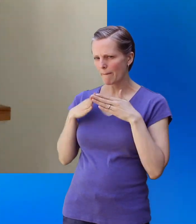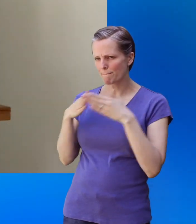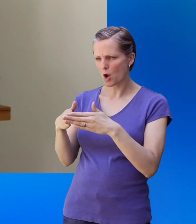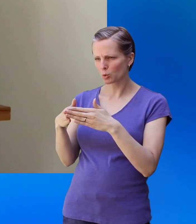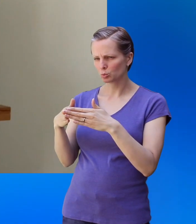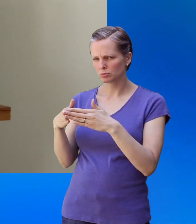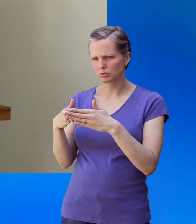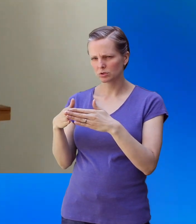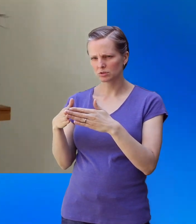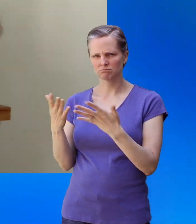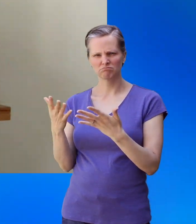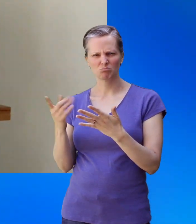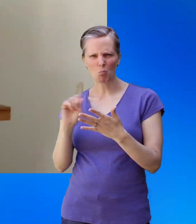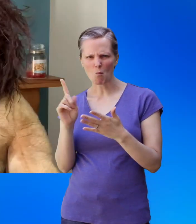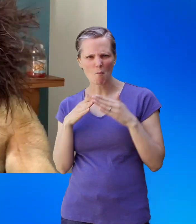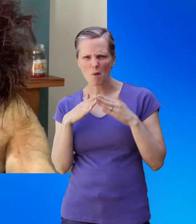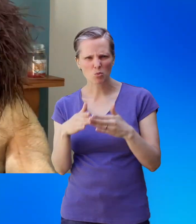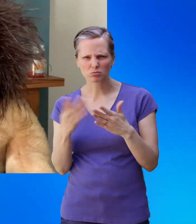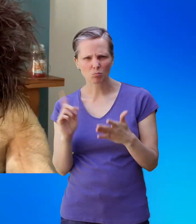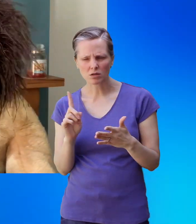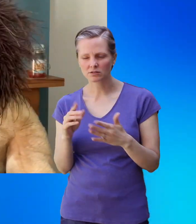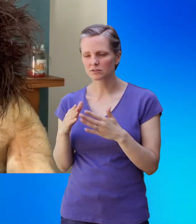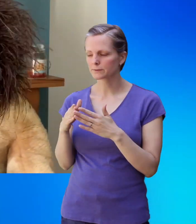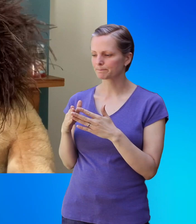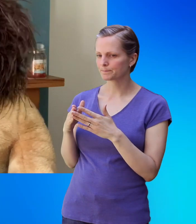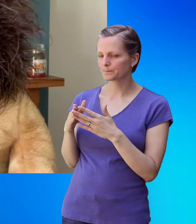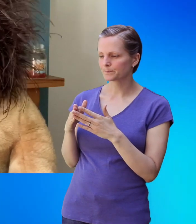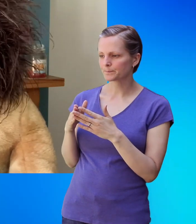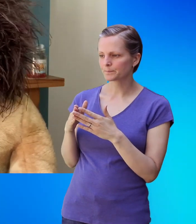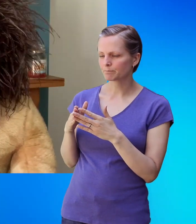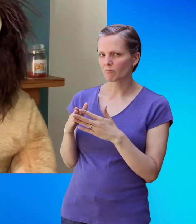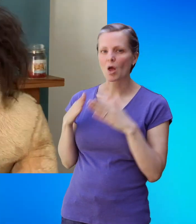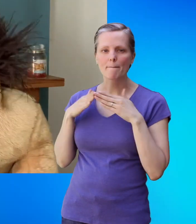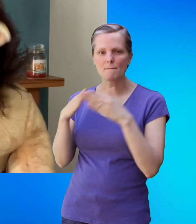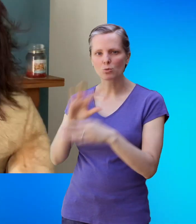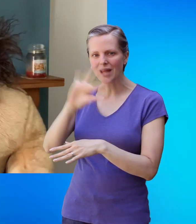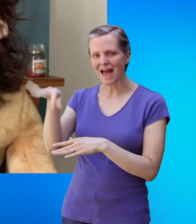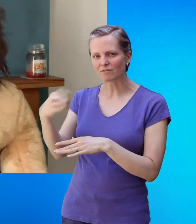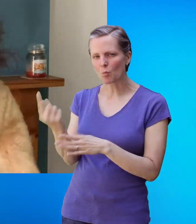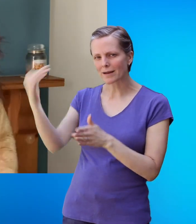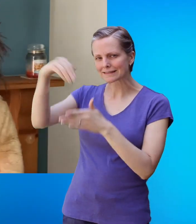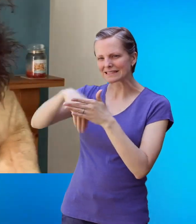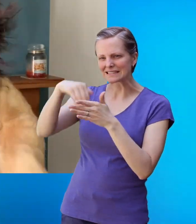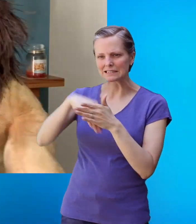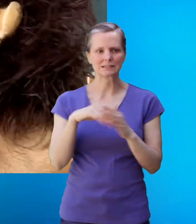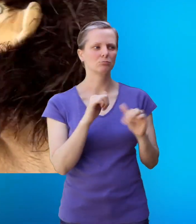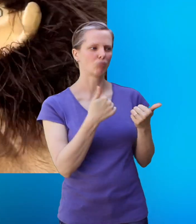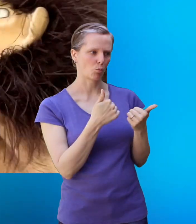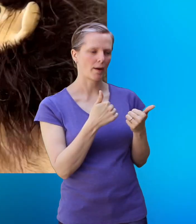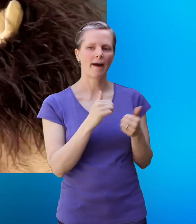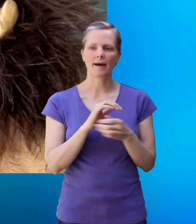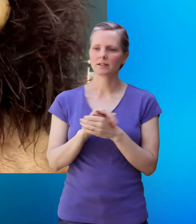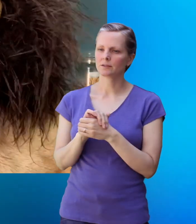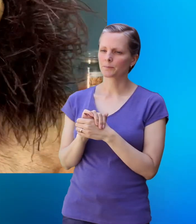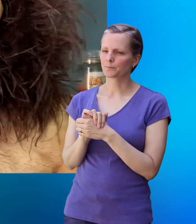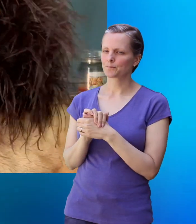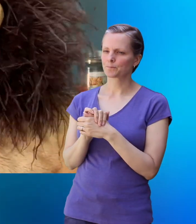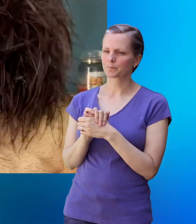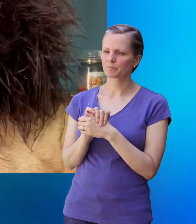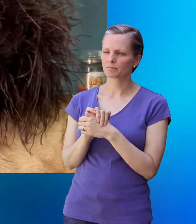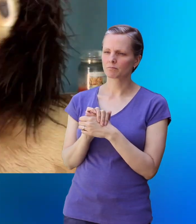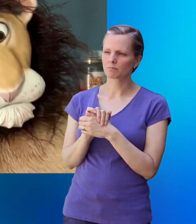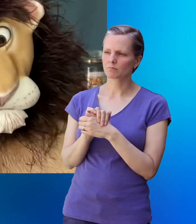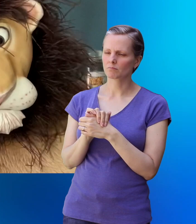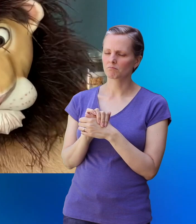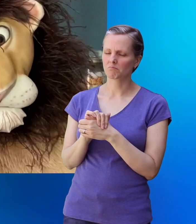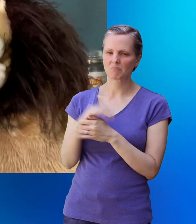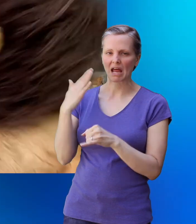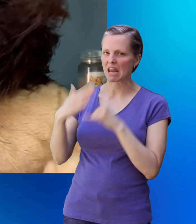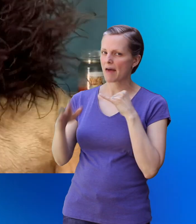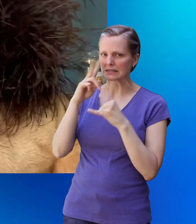What boat? The boat that everybody is in. Okay. You've never even seen this boat.